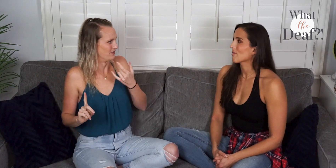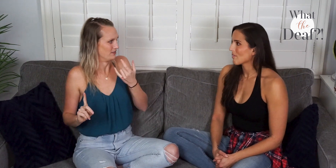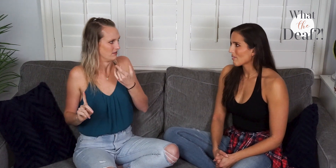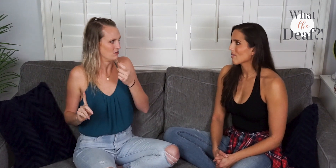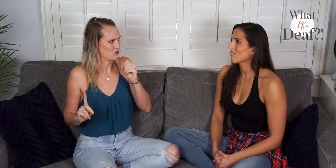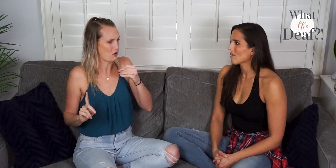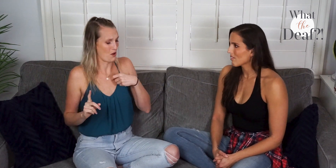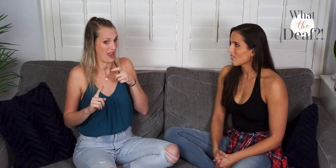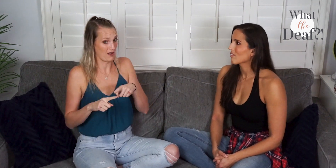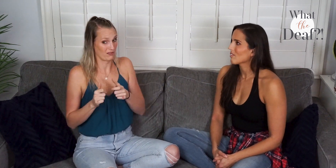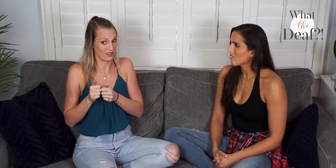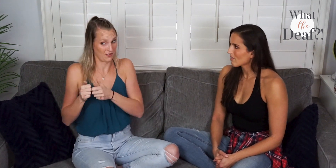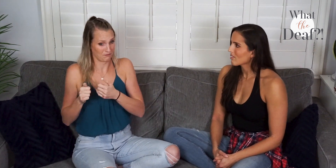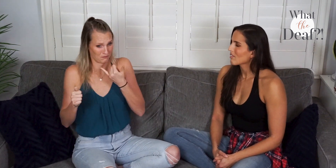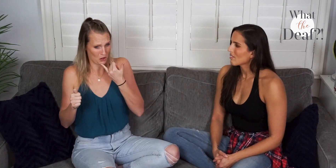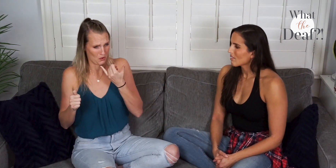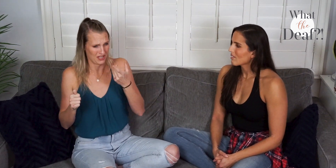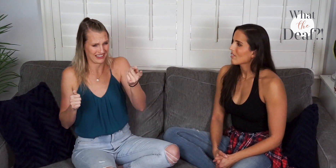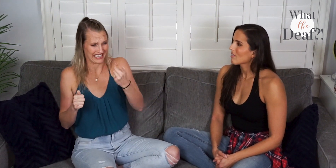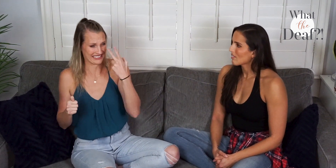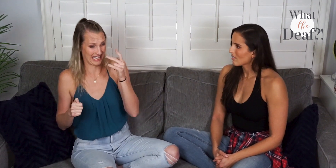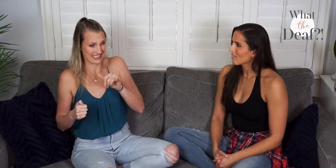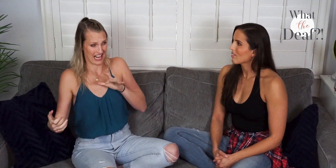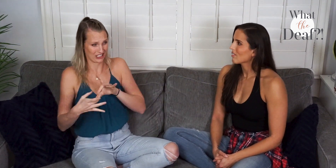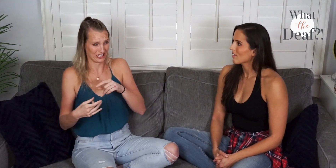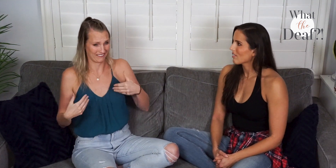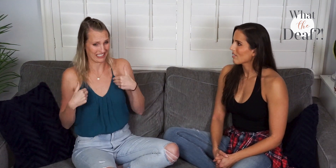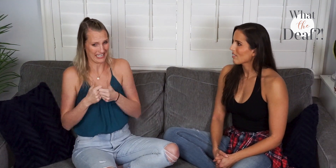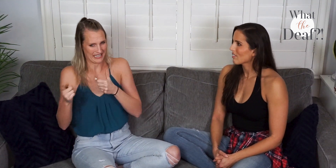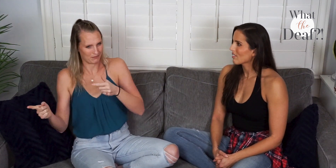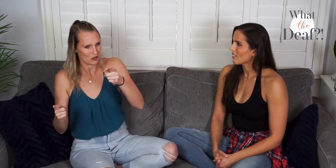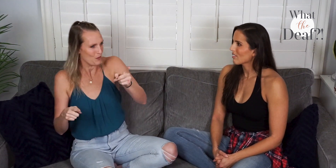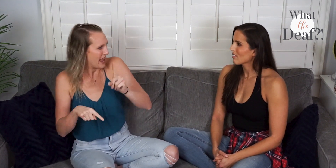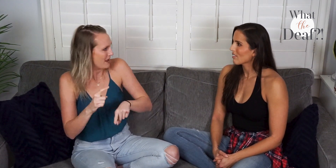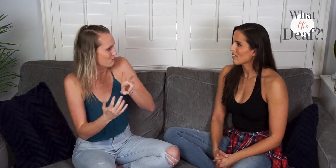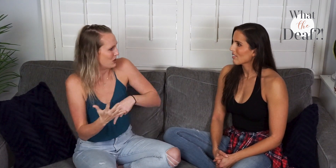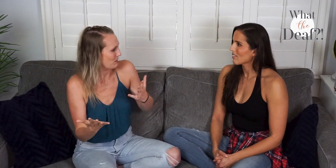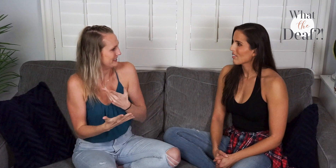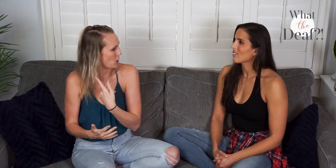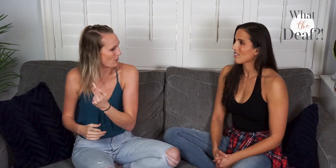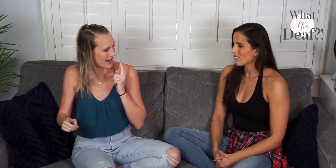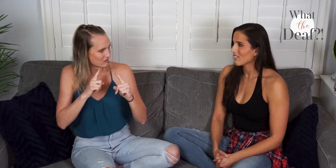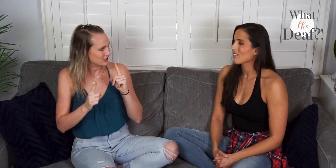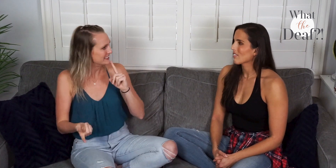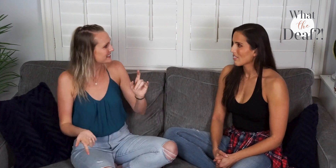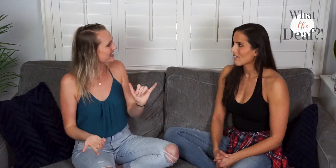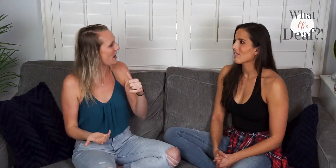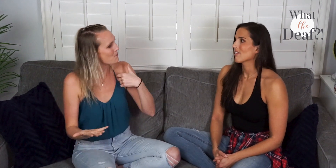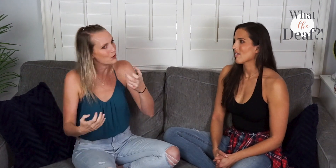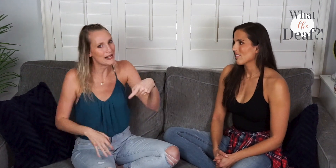And so I have to communicate through my phone, they're gonna see that connection that I have with him. They can't read what our conversation is like.